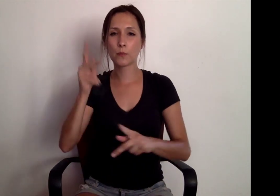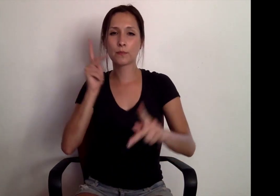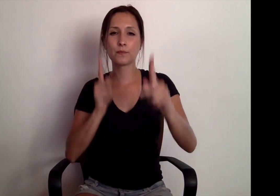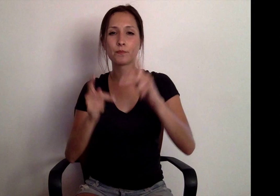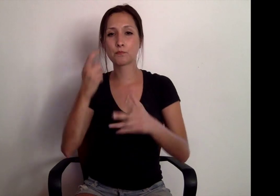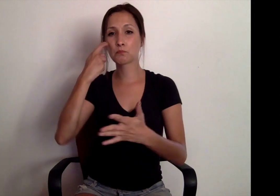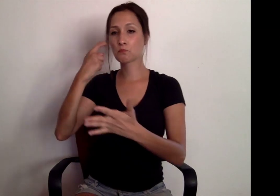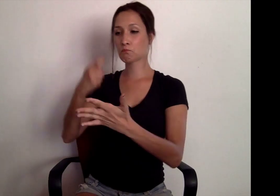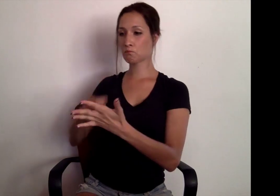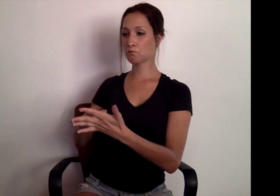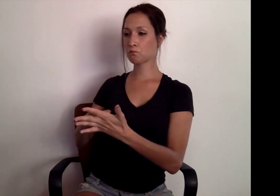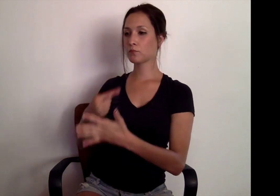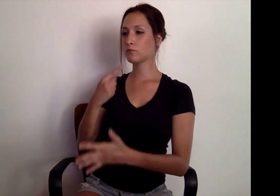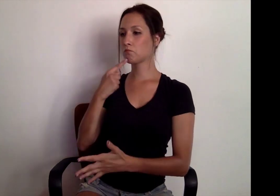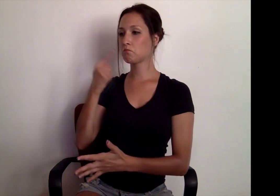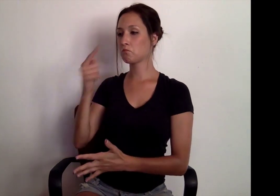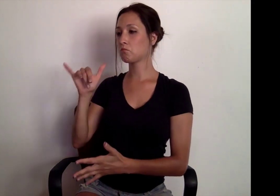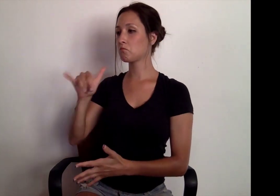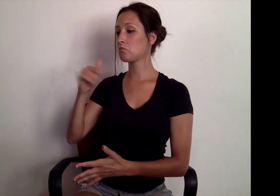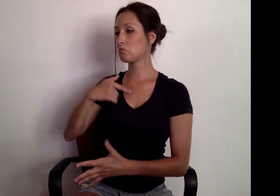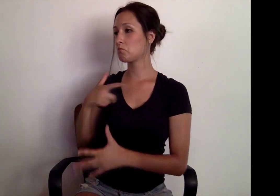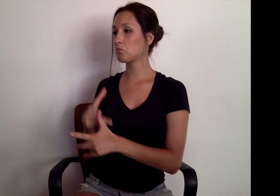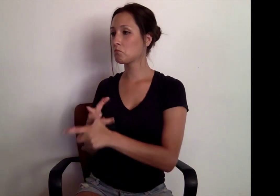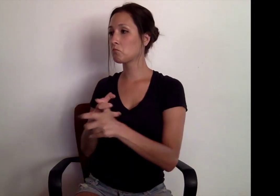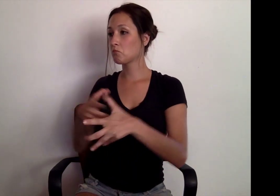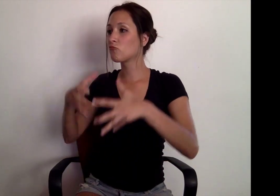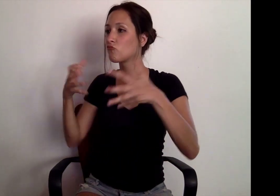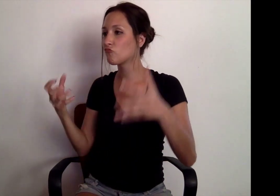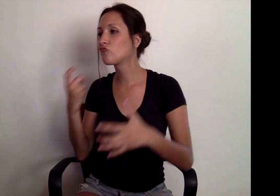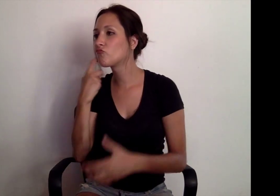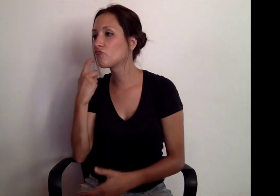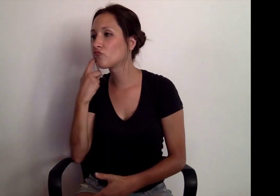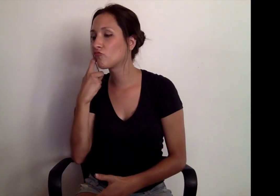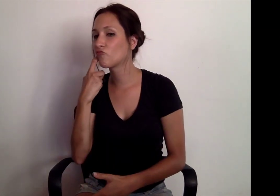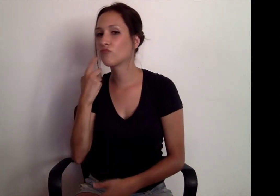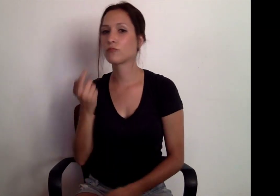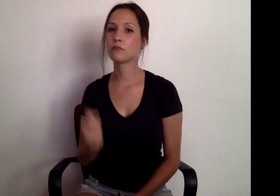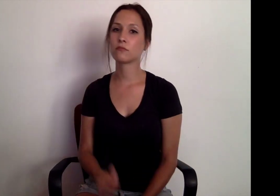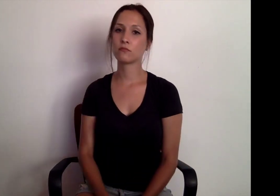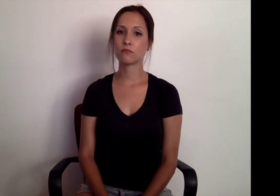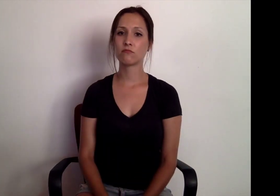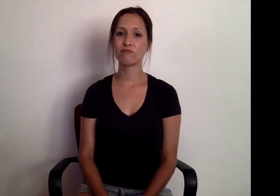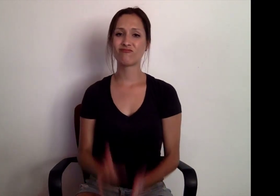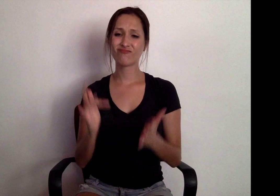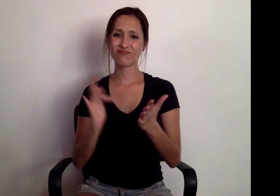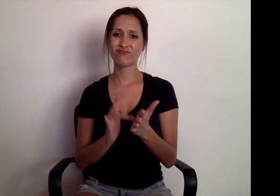when people would comment [on my weight] I told them I’ve been running a lot lately.